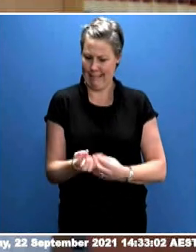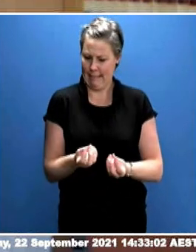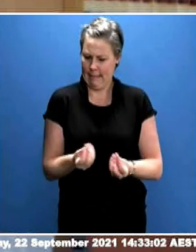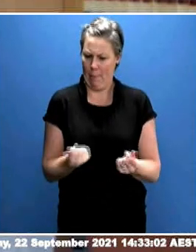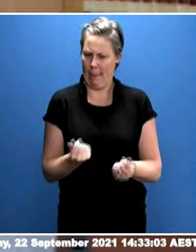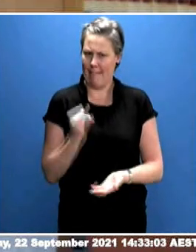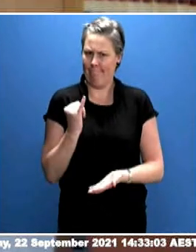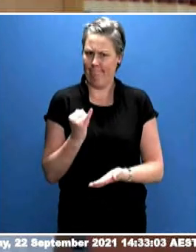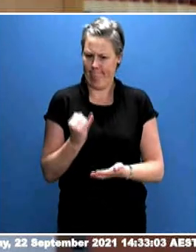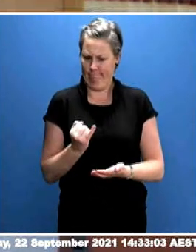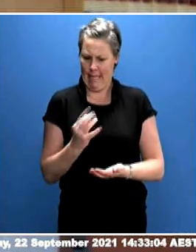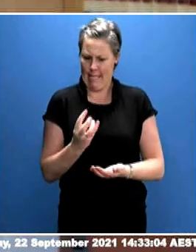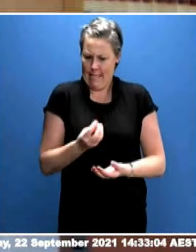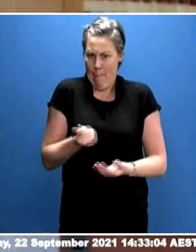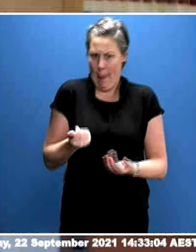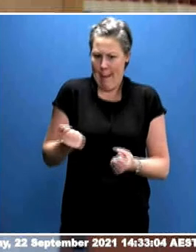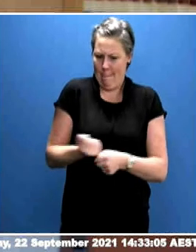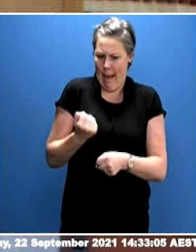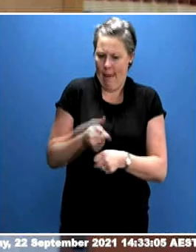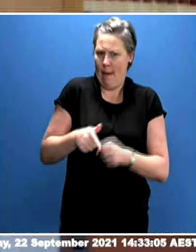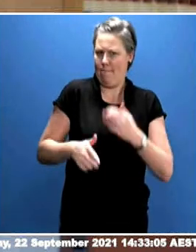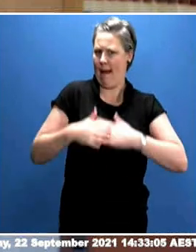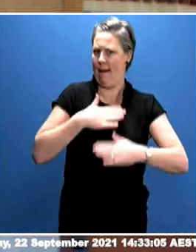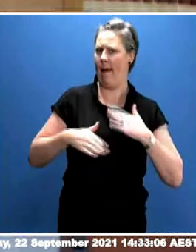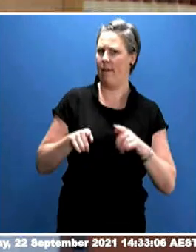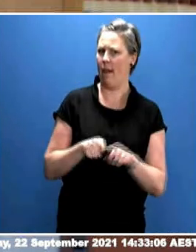causing them to act in that way? Yes.